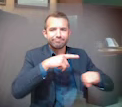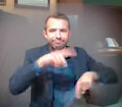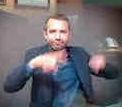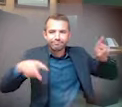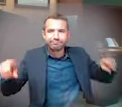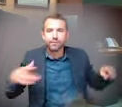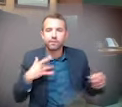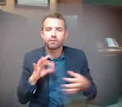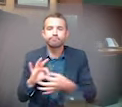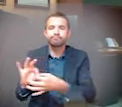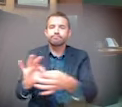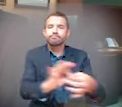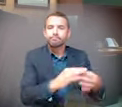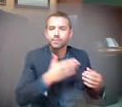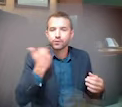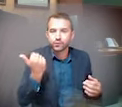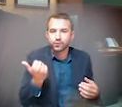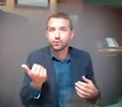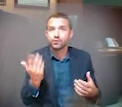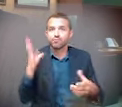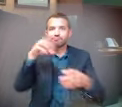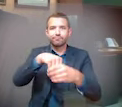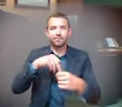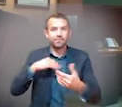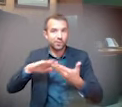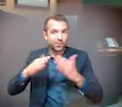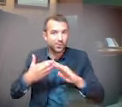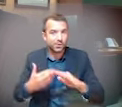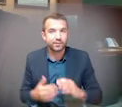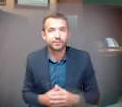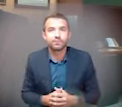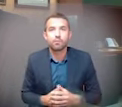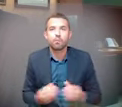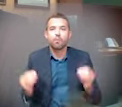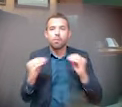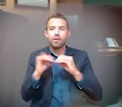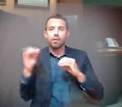has said, solved some of these problems, figured out where